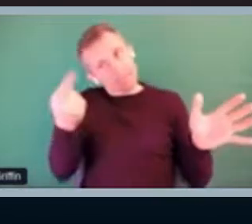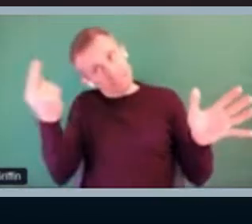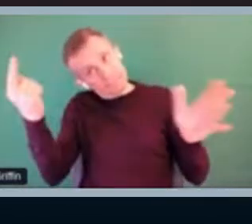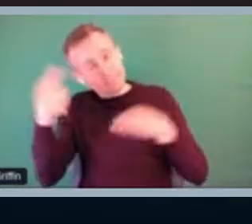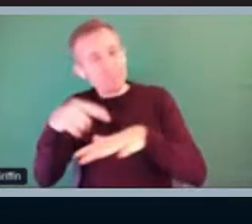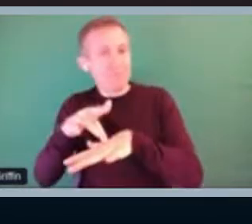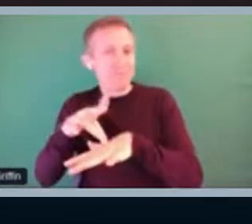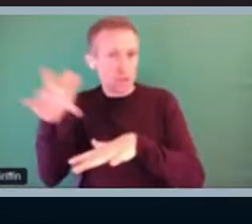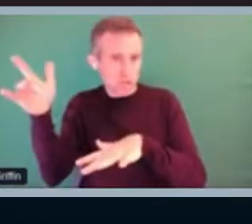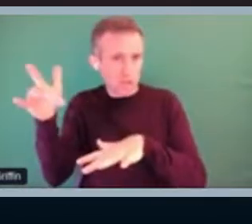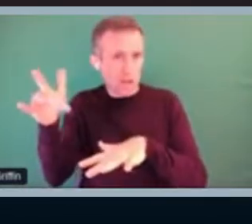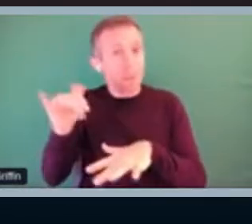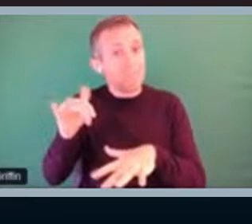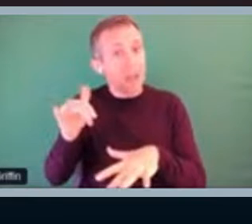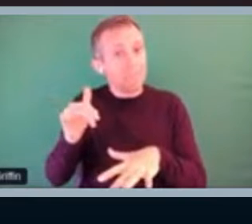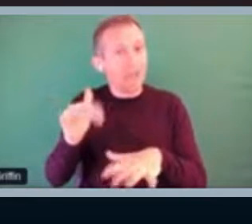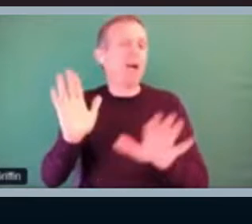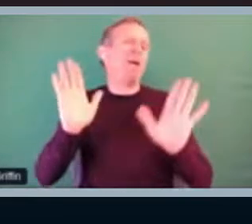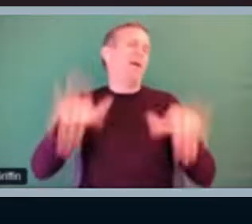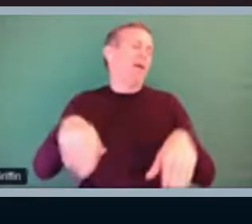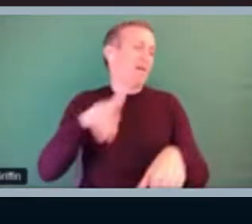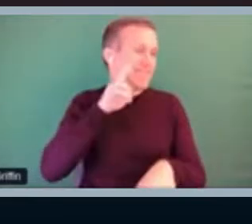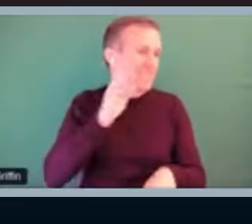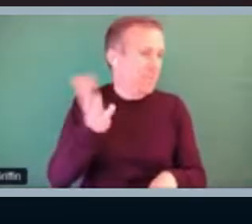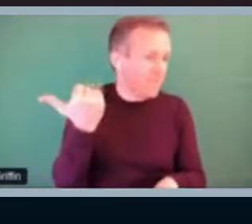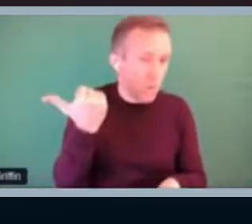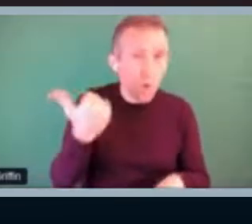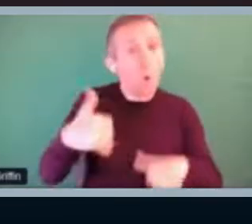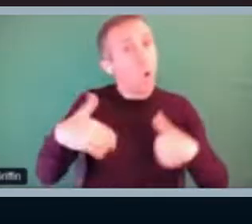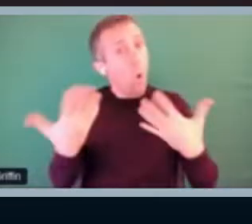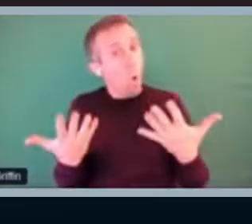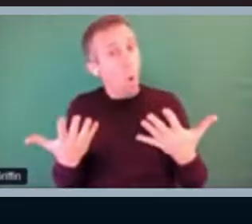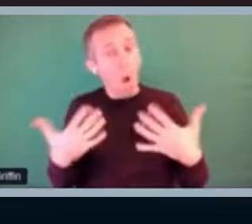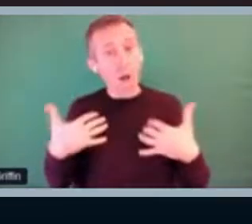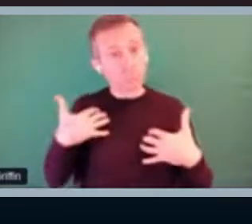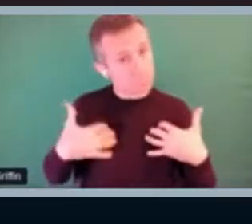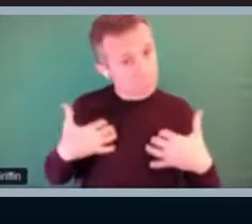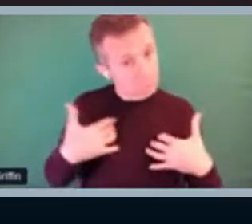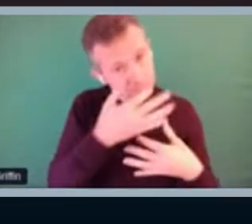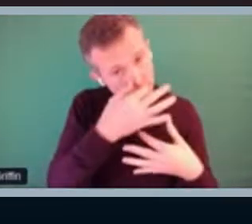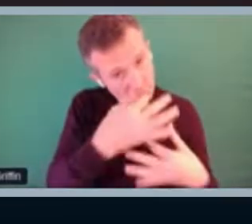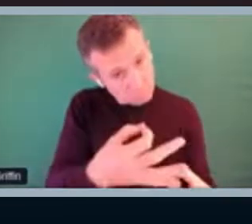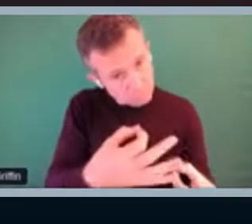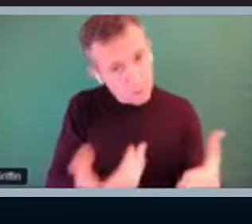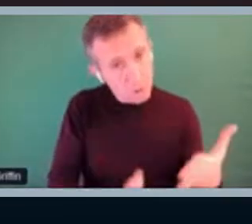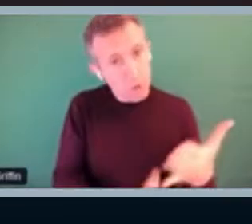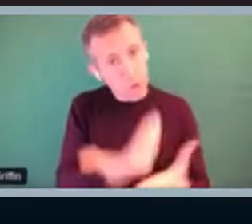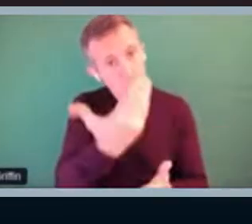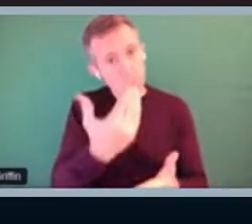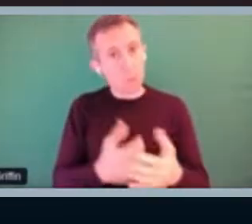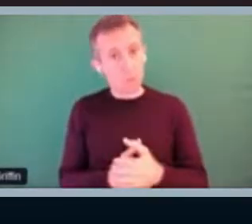You might have heard of some, but hopefully there will be something new and interesting for everyone and if they are useful, you can use them straight away.